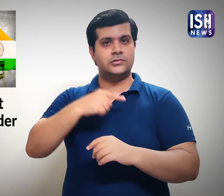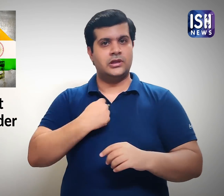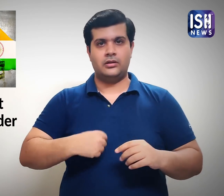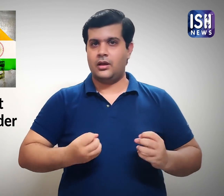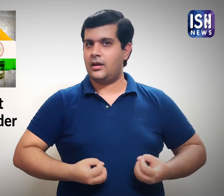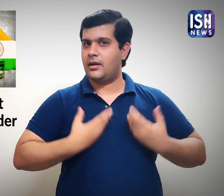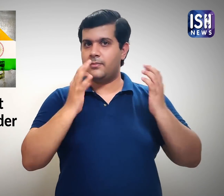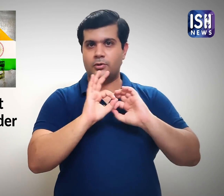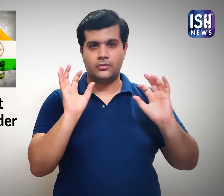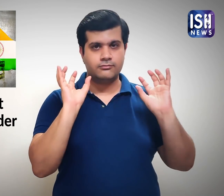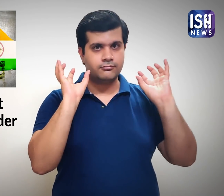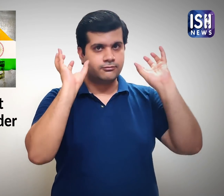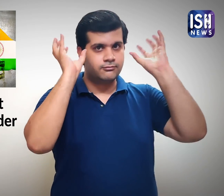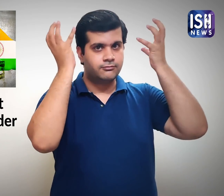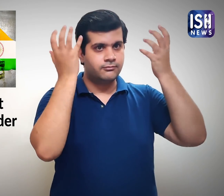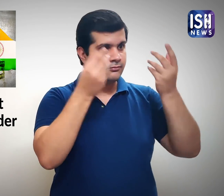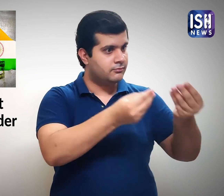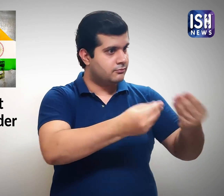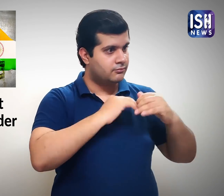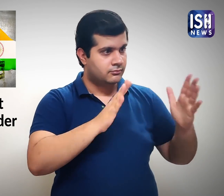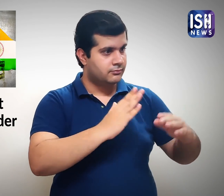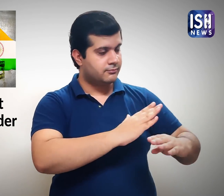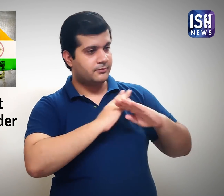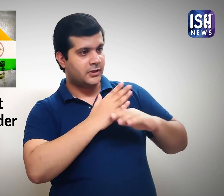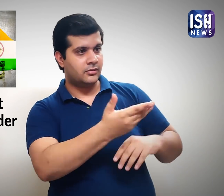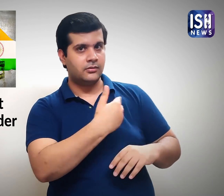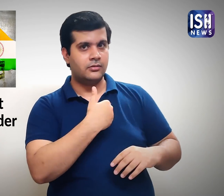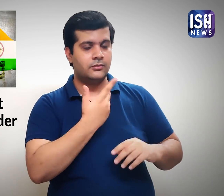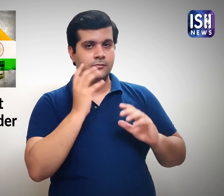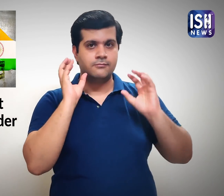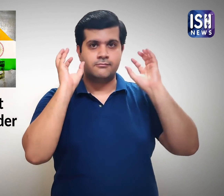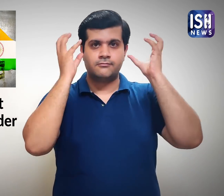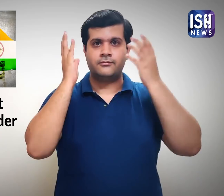China was unhappy with the ban as well.